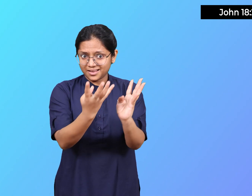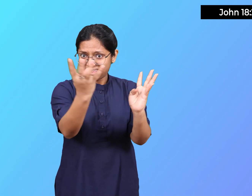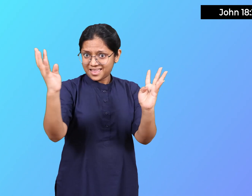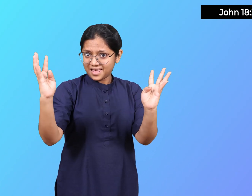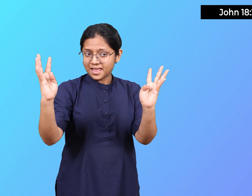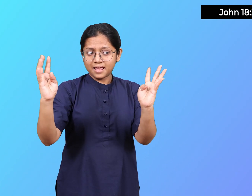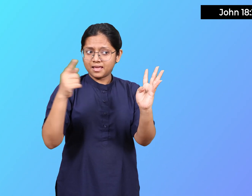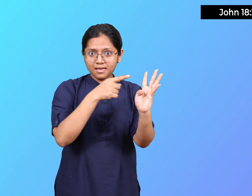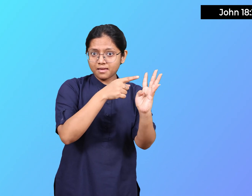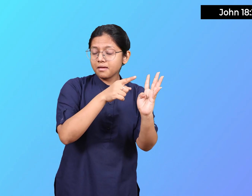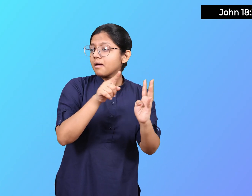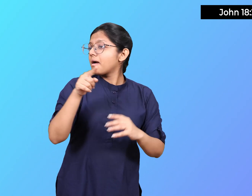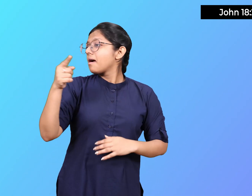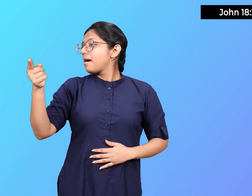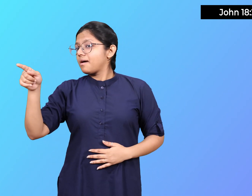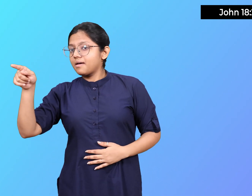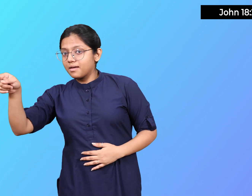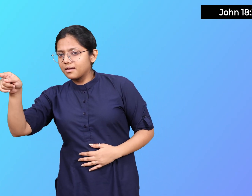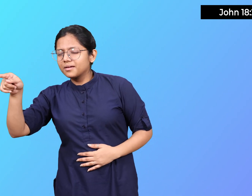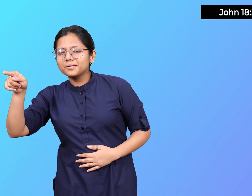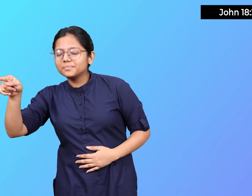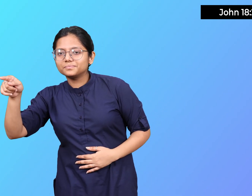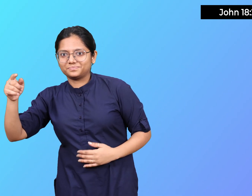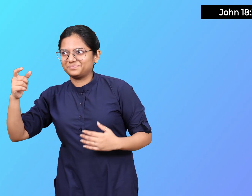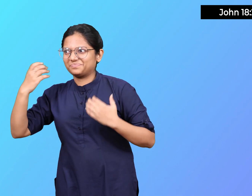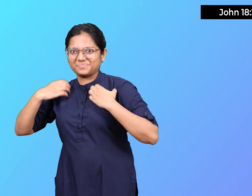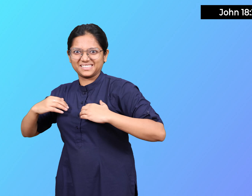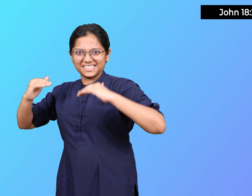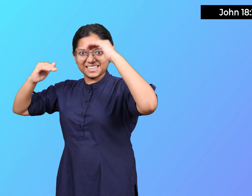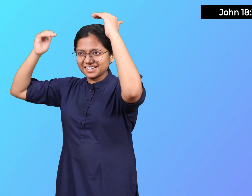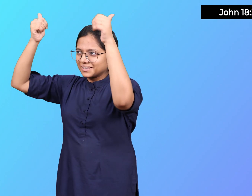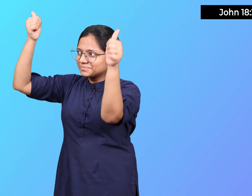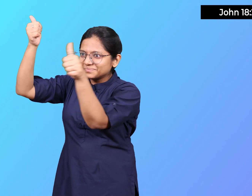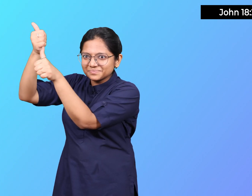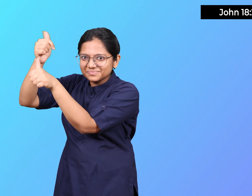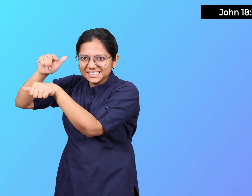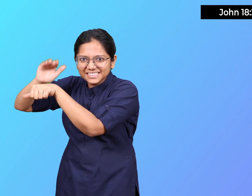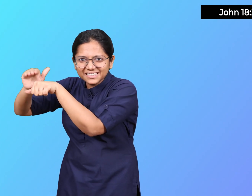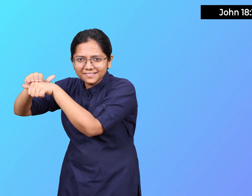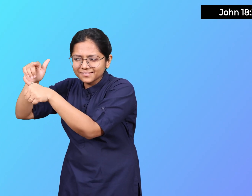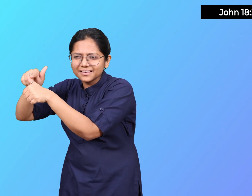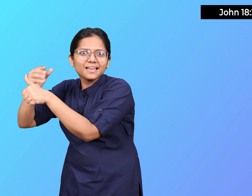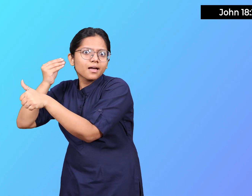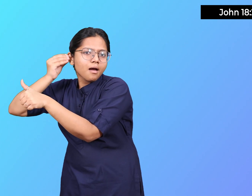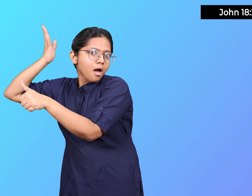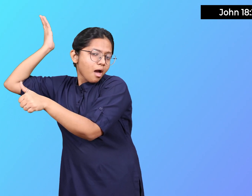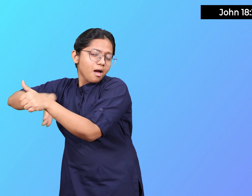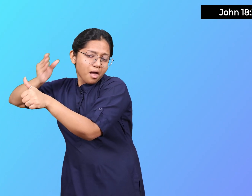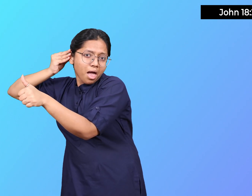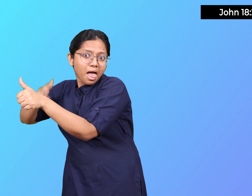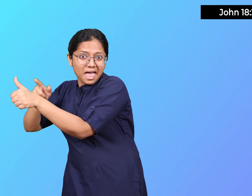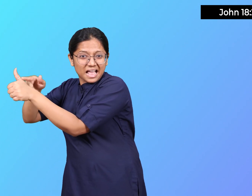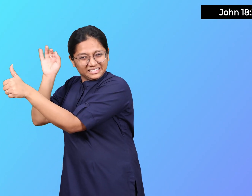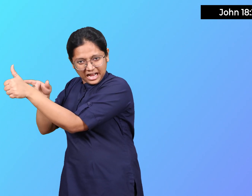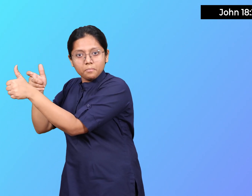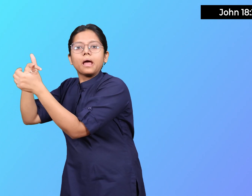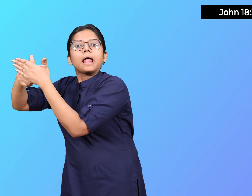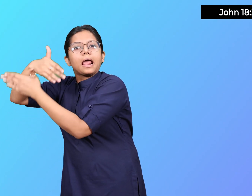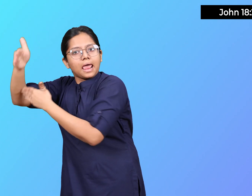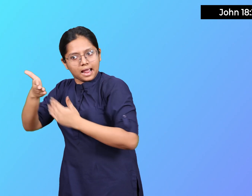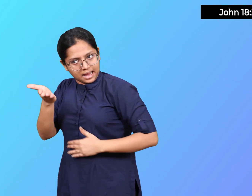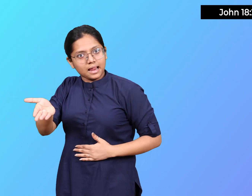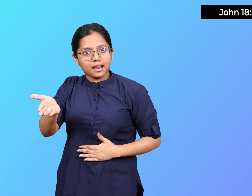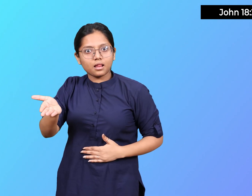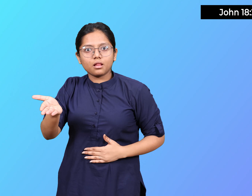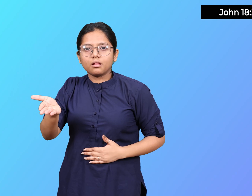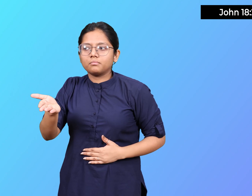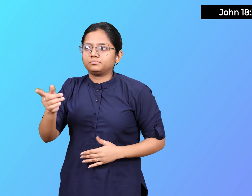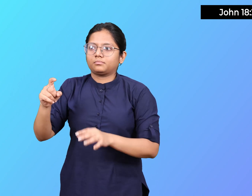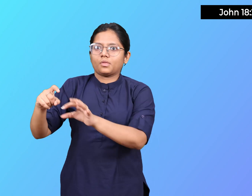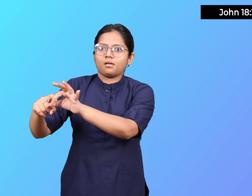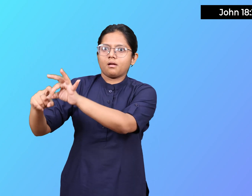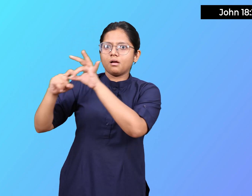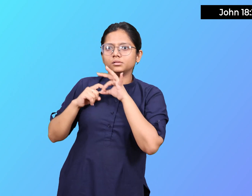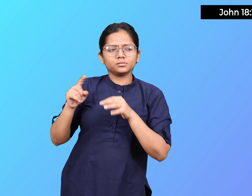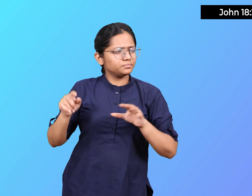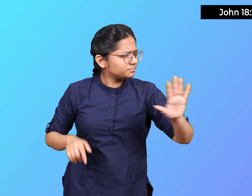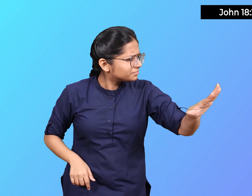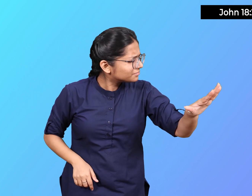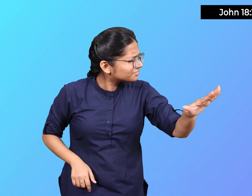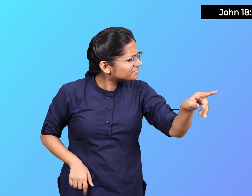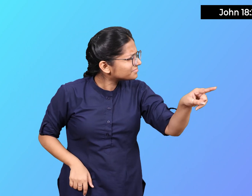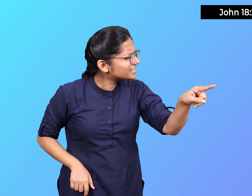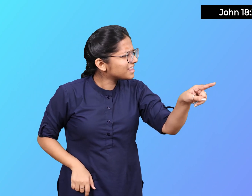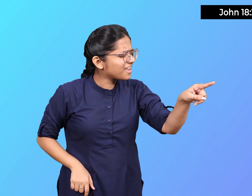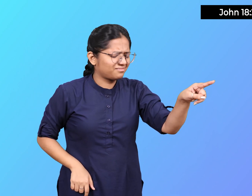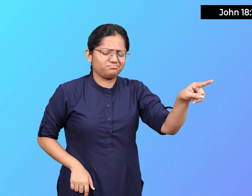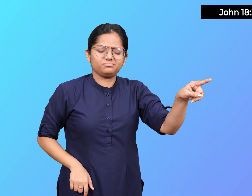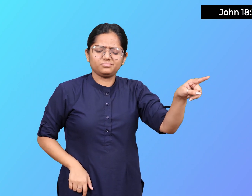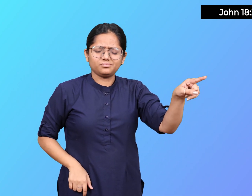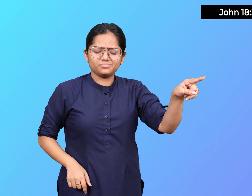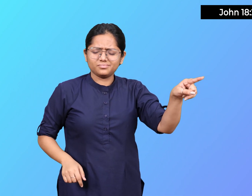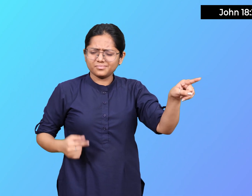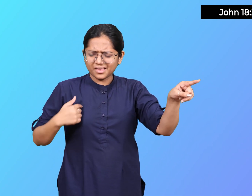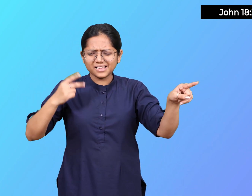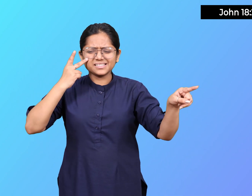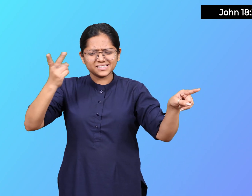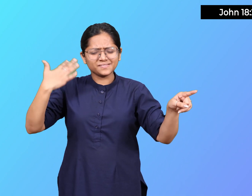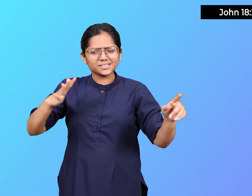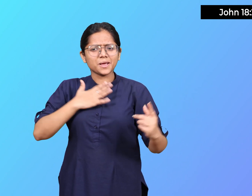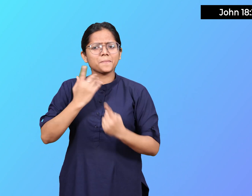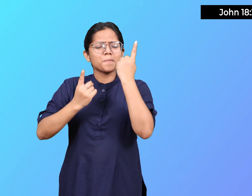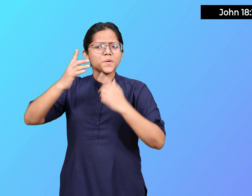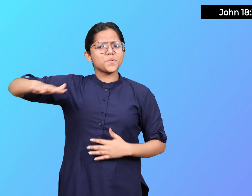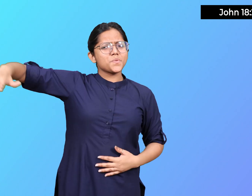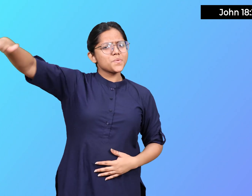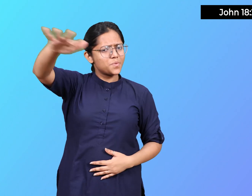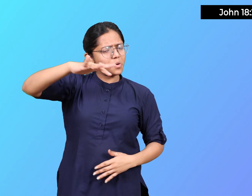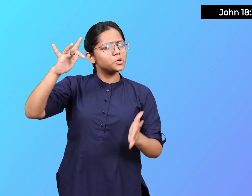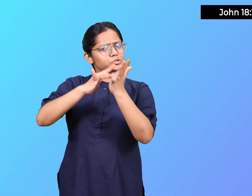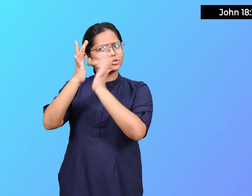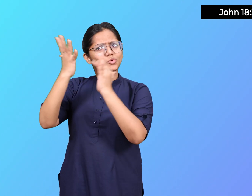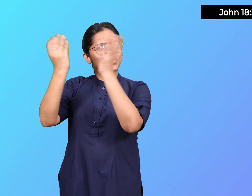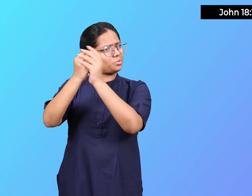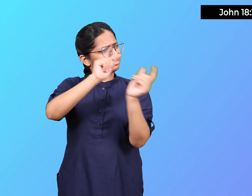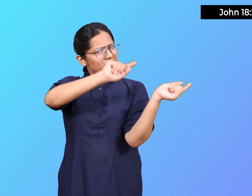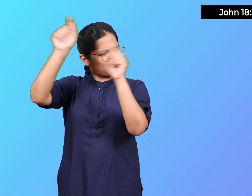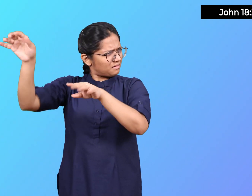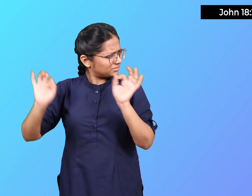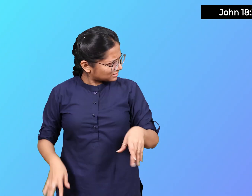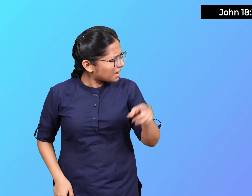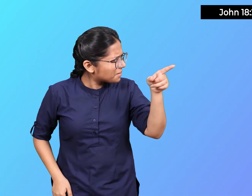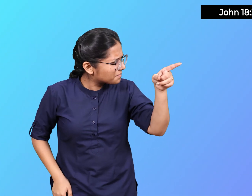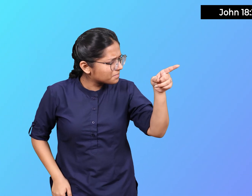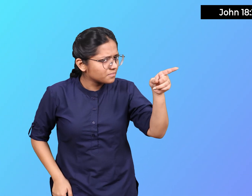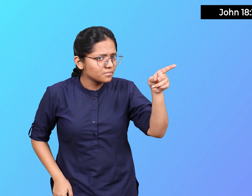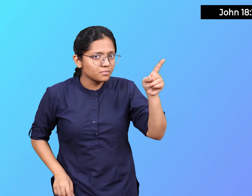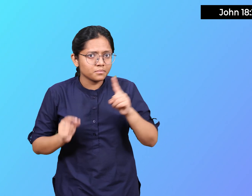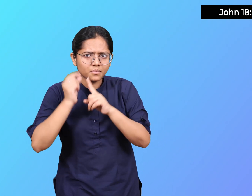One of the servants of the high priest was there. He was a relative of the man whose ear Peter had cut off. The servant said, “I think I saw you with him in the garden!”